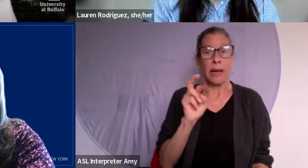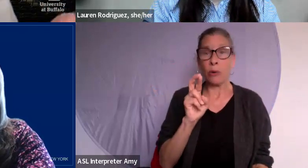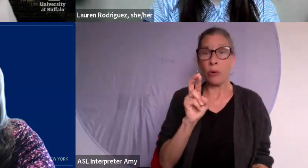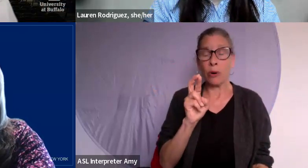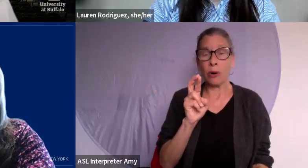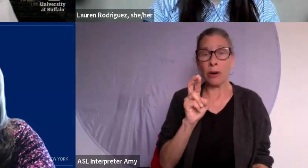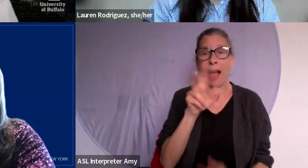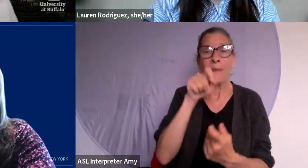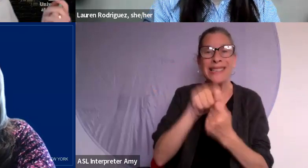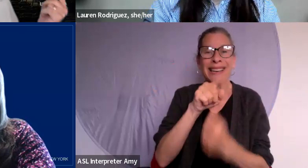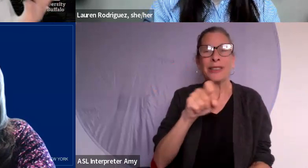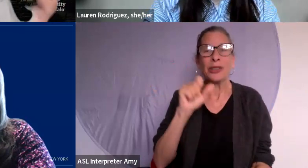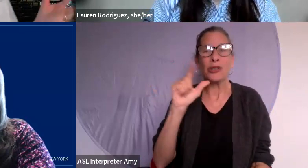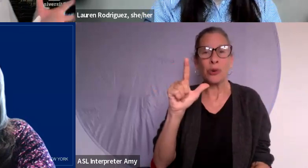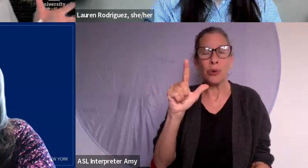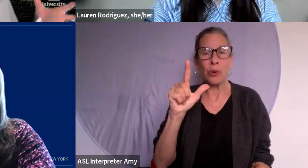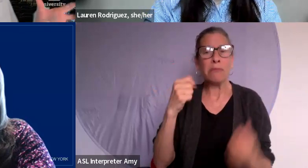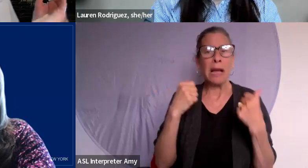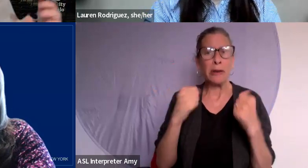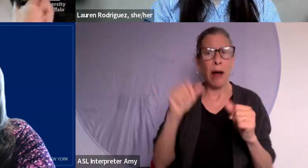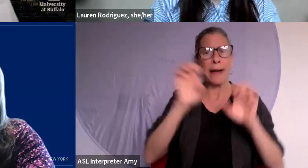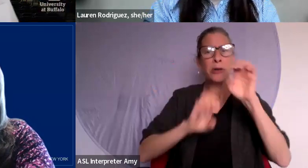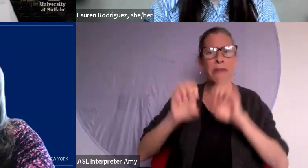particular tool, and try to evaluate either the entire